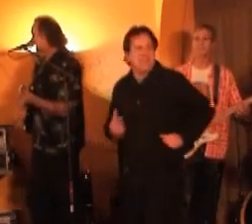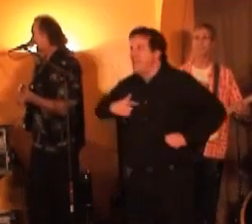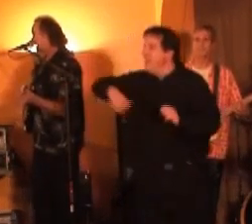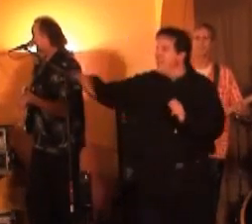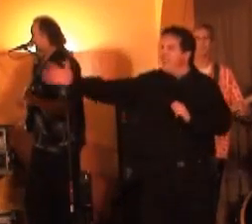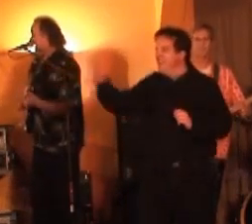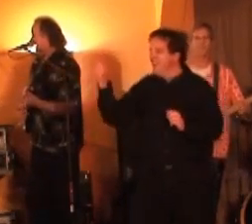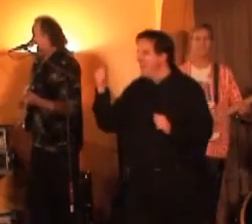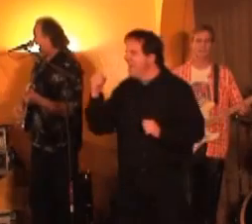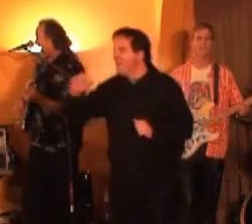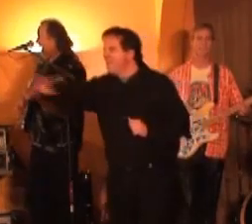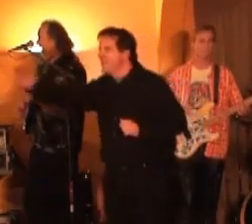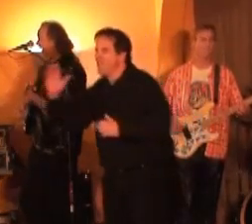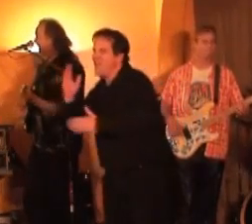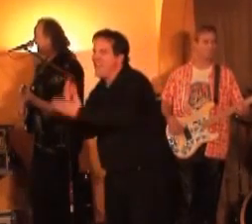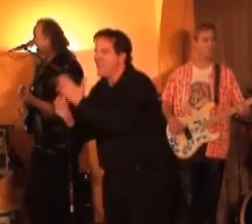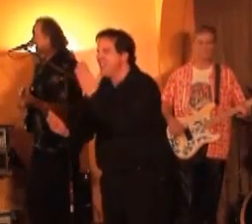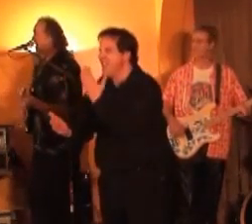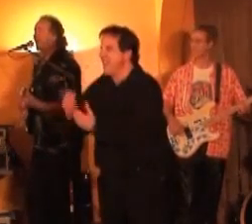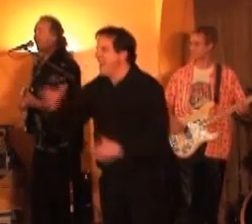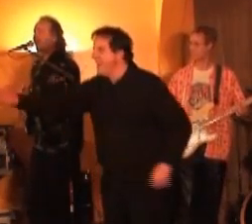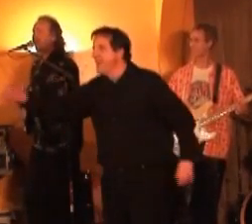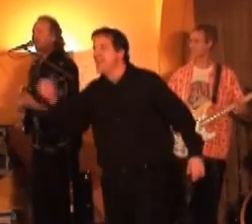And I held her hand